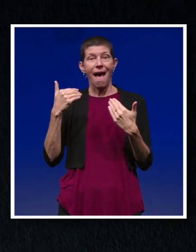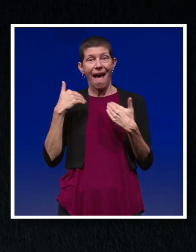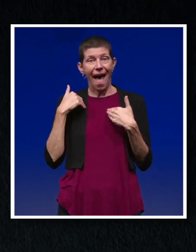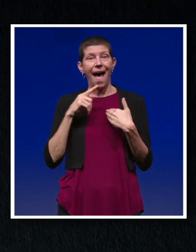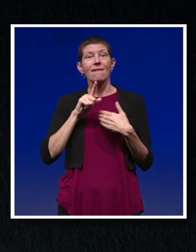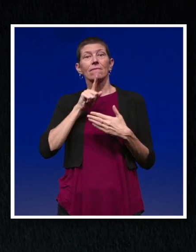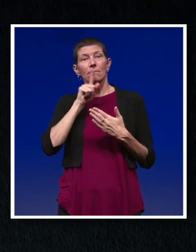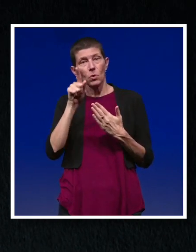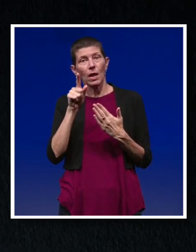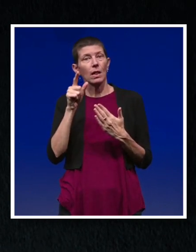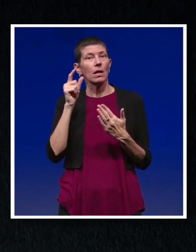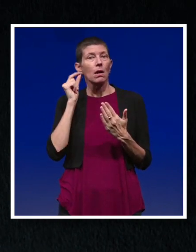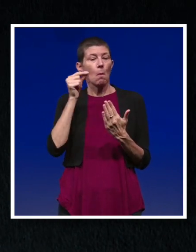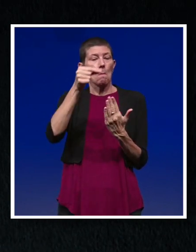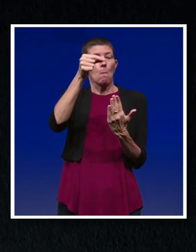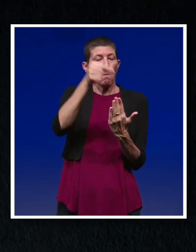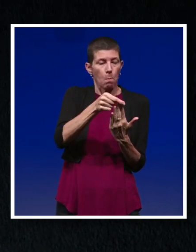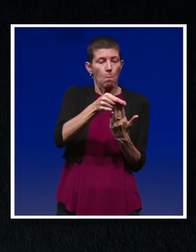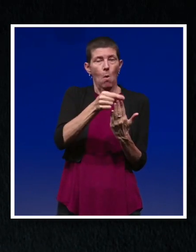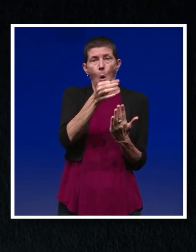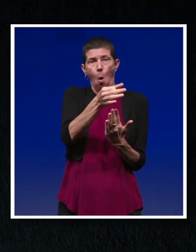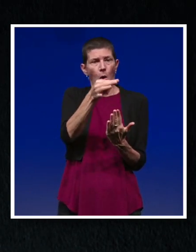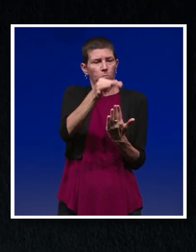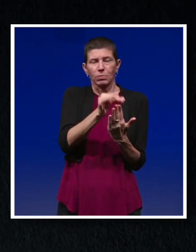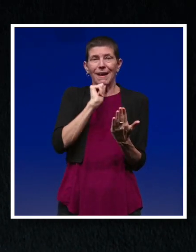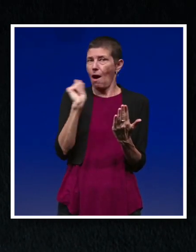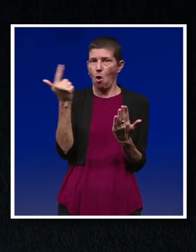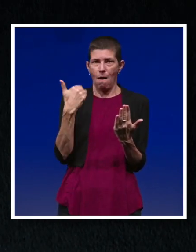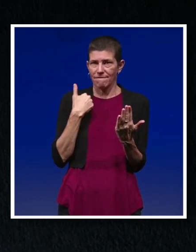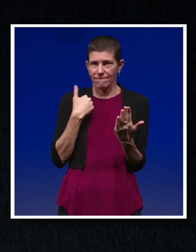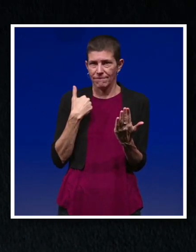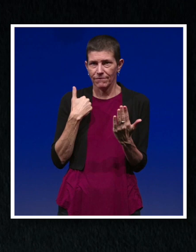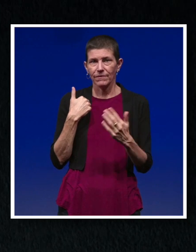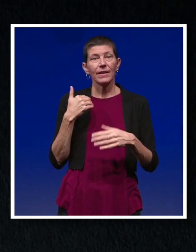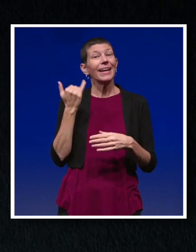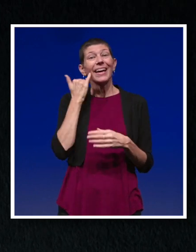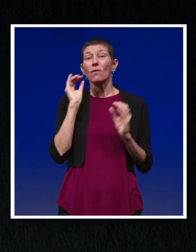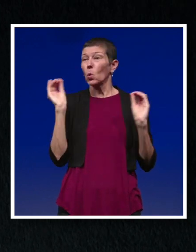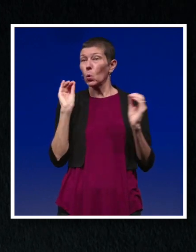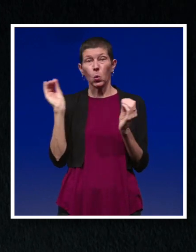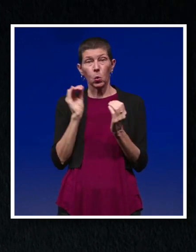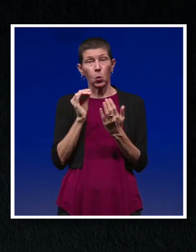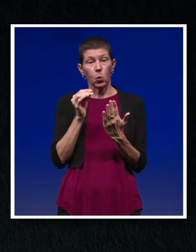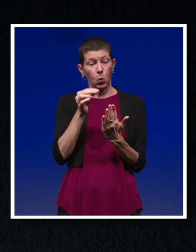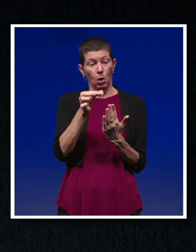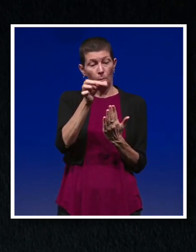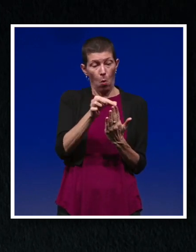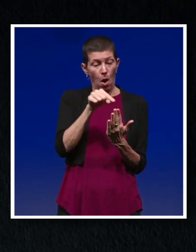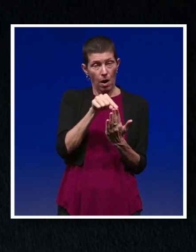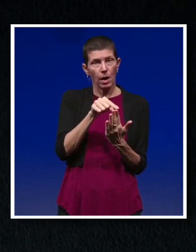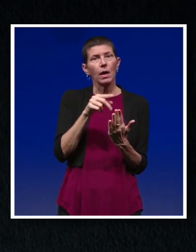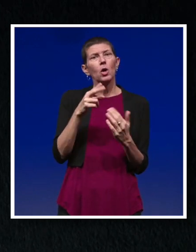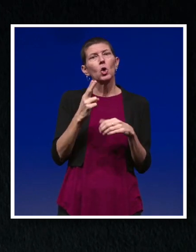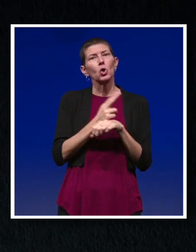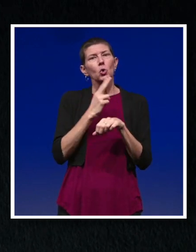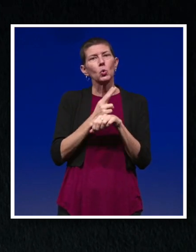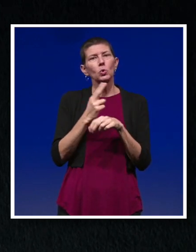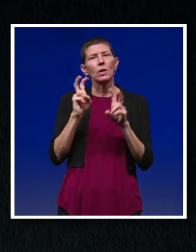has a physical headphone port. For those devices without a headphone port,